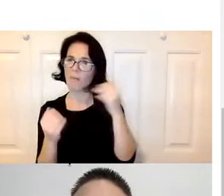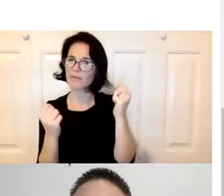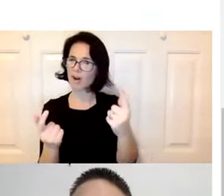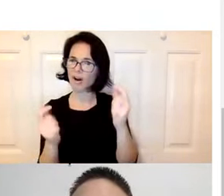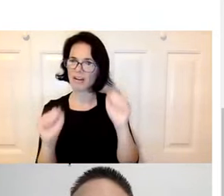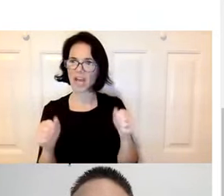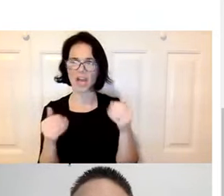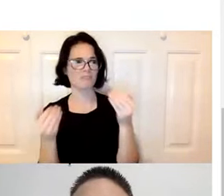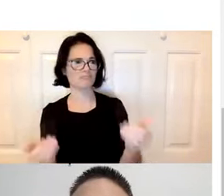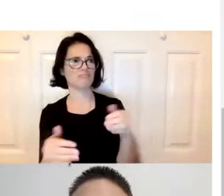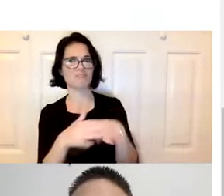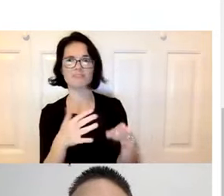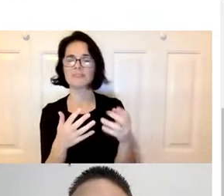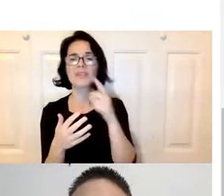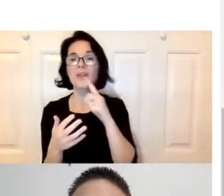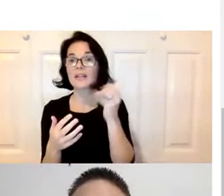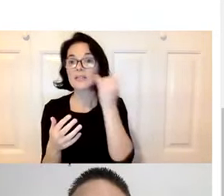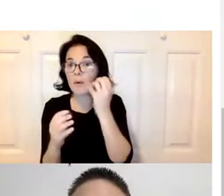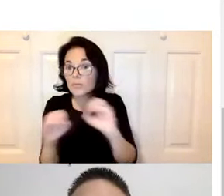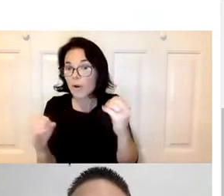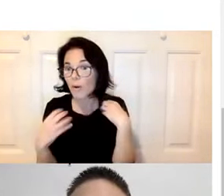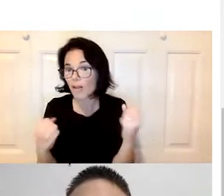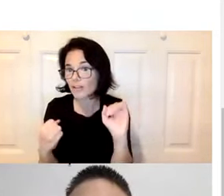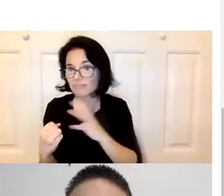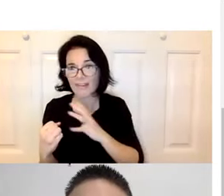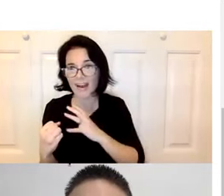even if you don’t have health insurance.